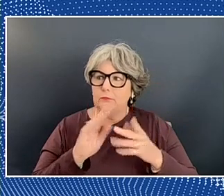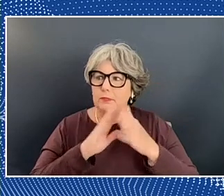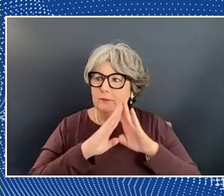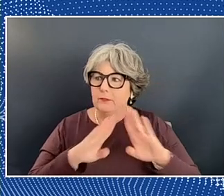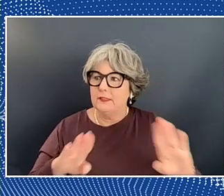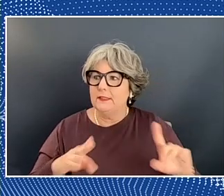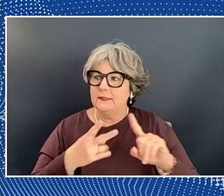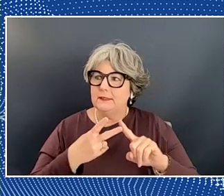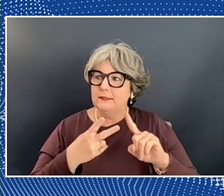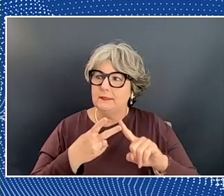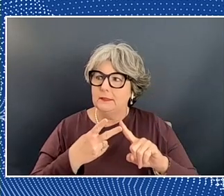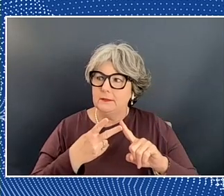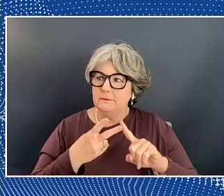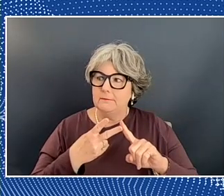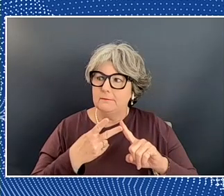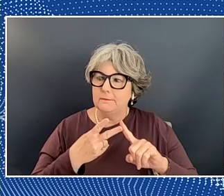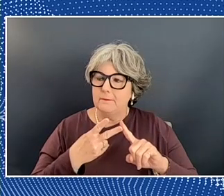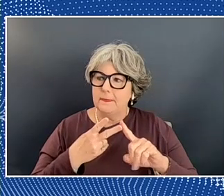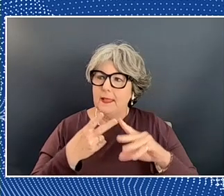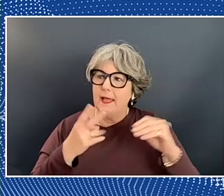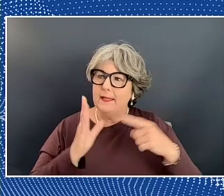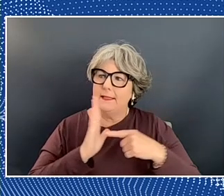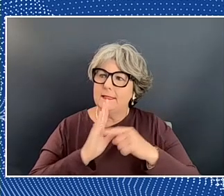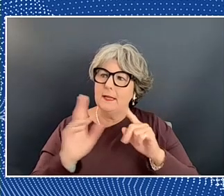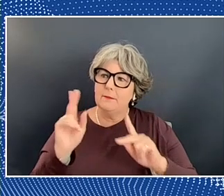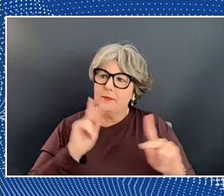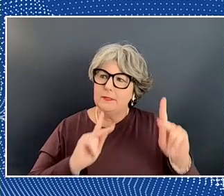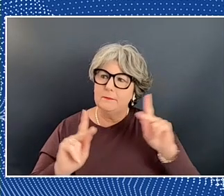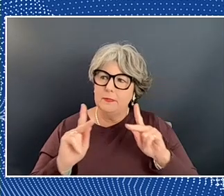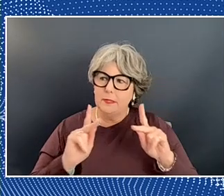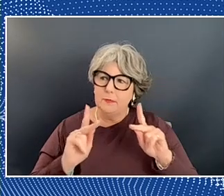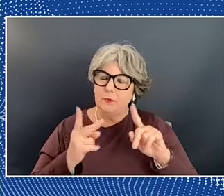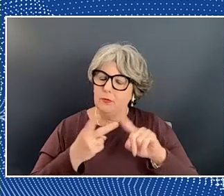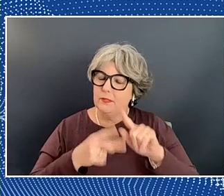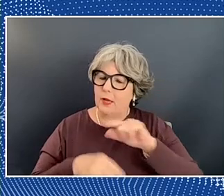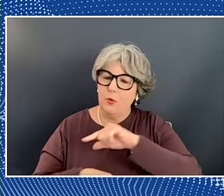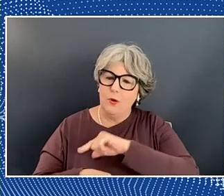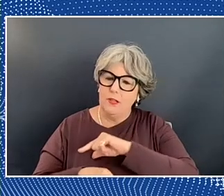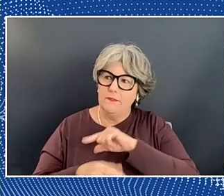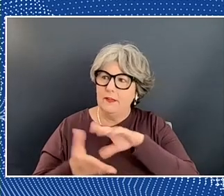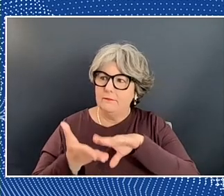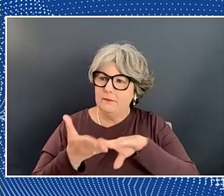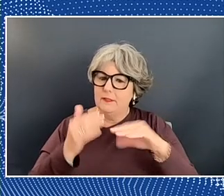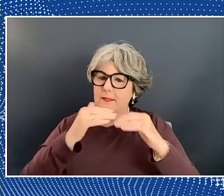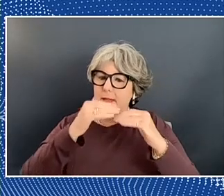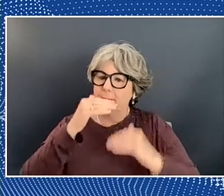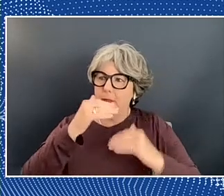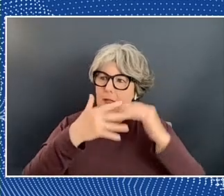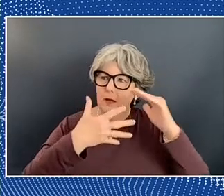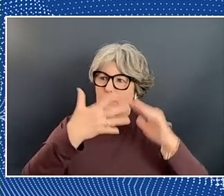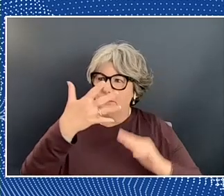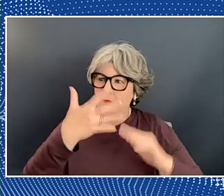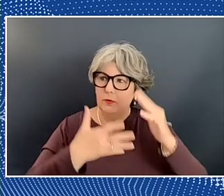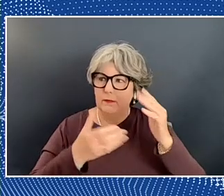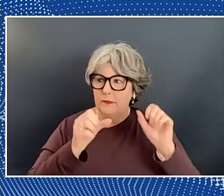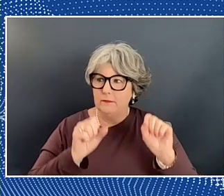authority and then examples of people who would not be eligible for forgiveness that are below those thresholds, whatever they might be. I think that would be very